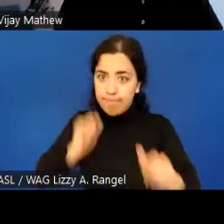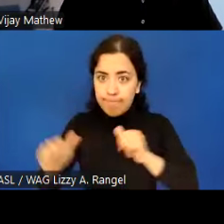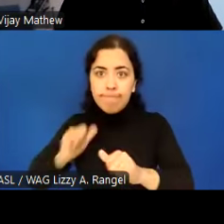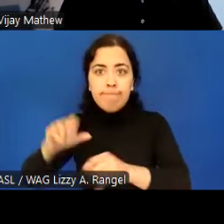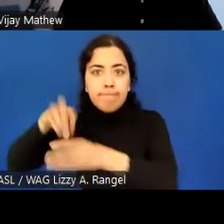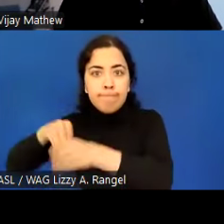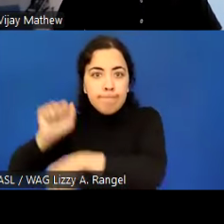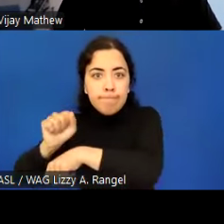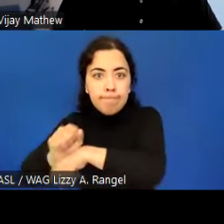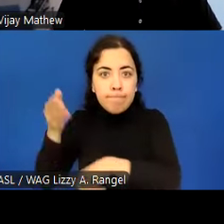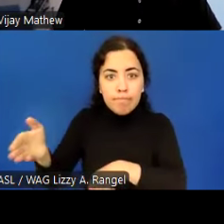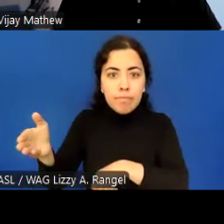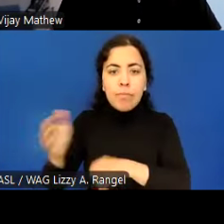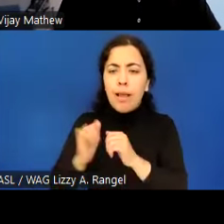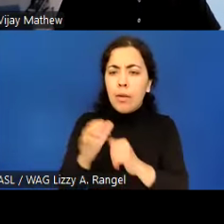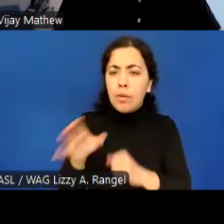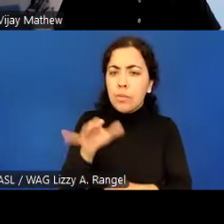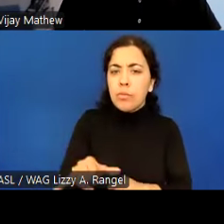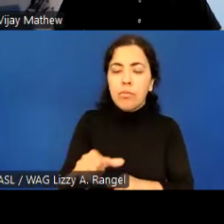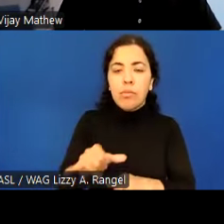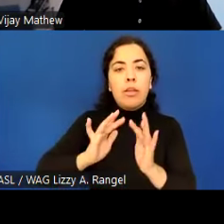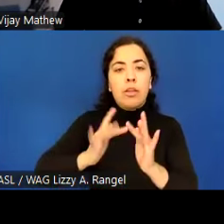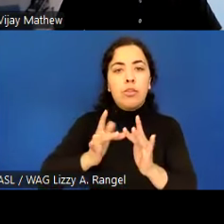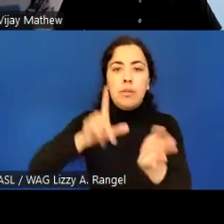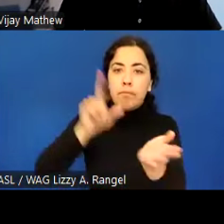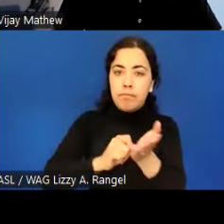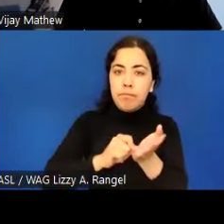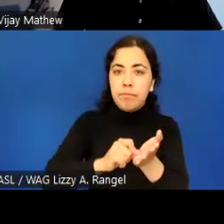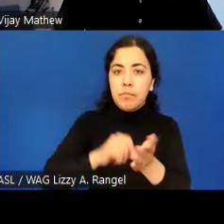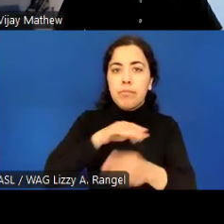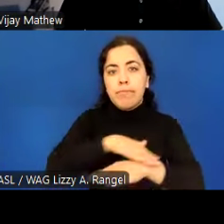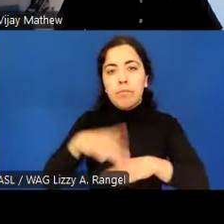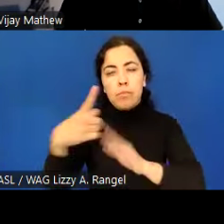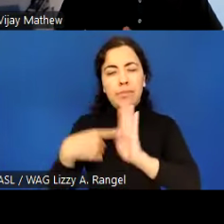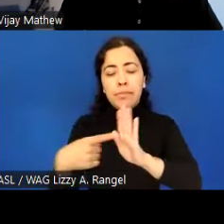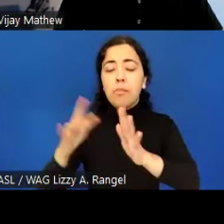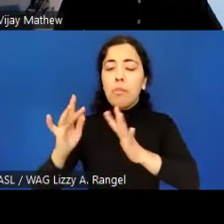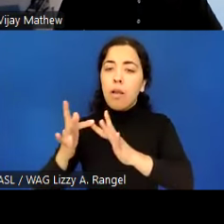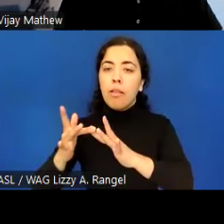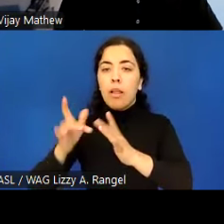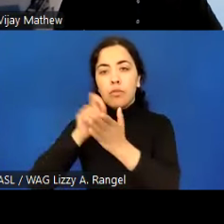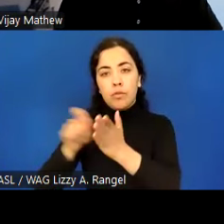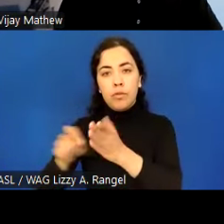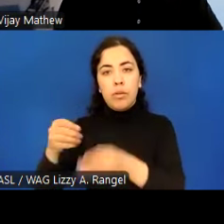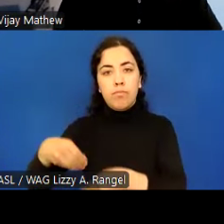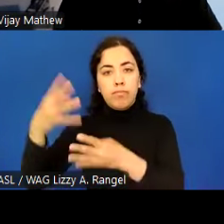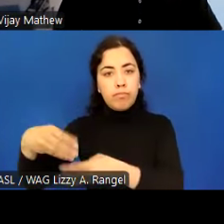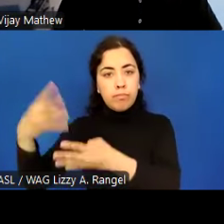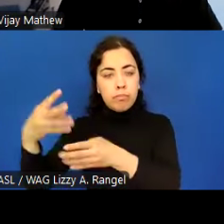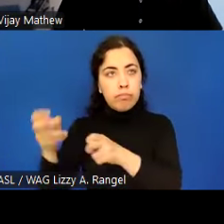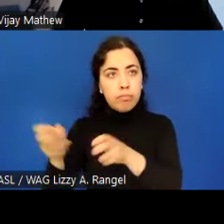do this via internet publishing platforms like an online journal and a livestream channel.